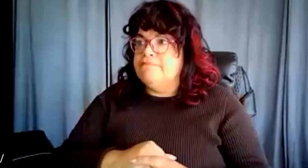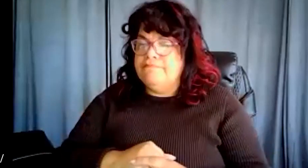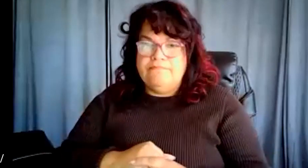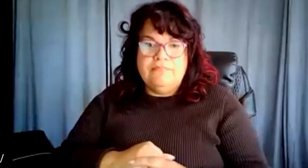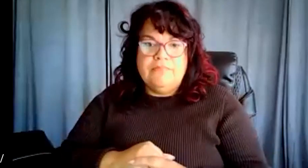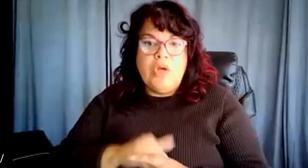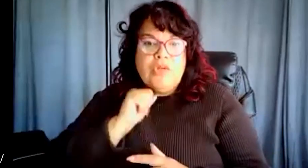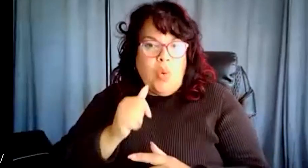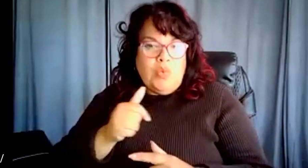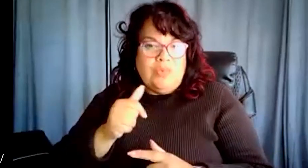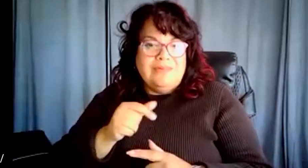and don't get to experience.